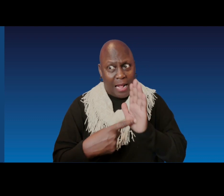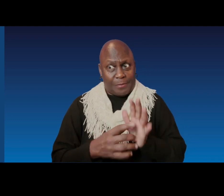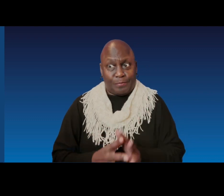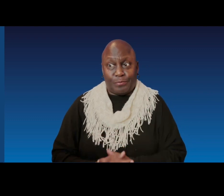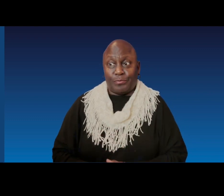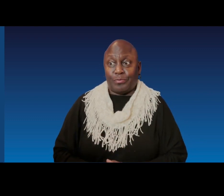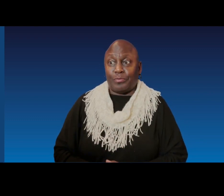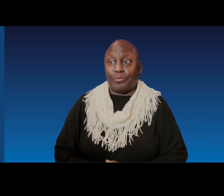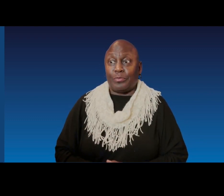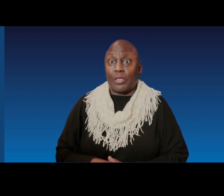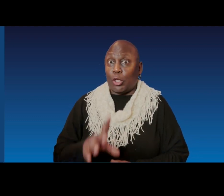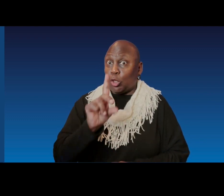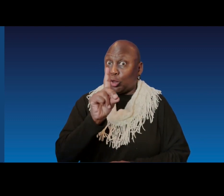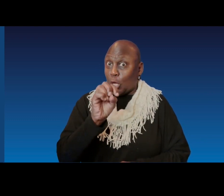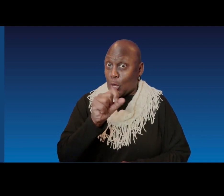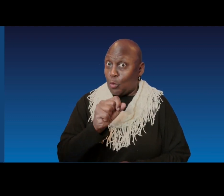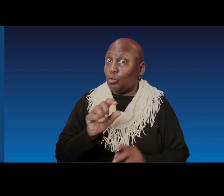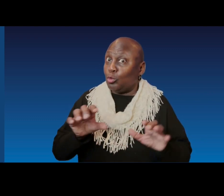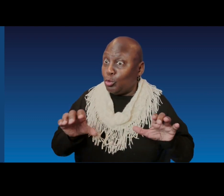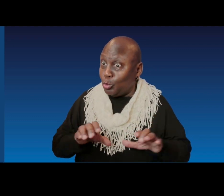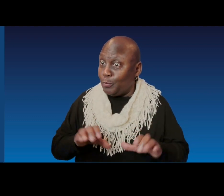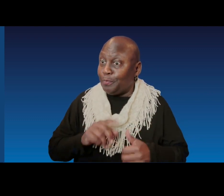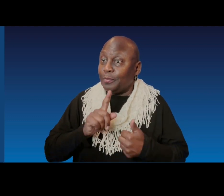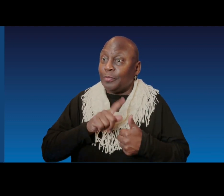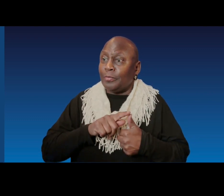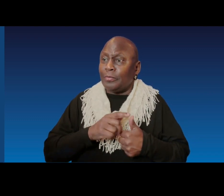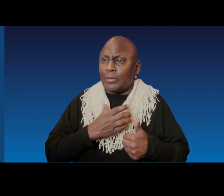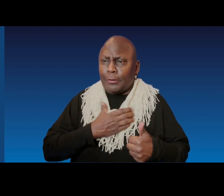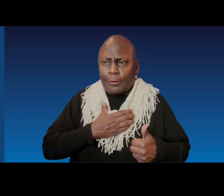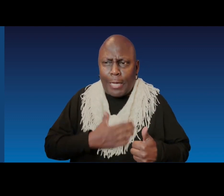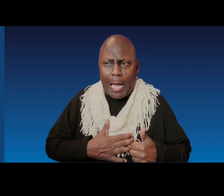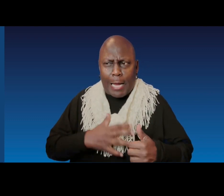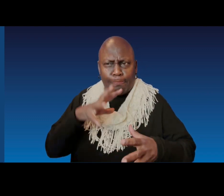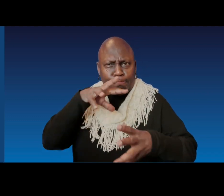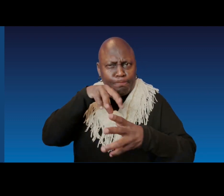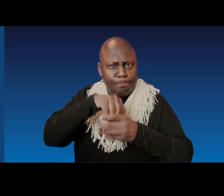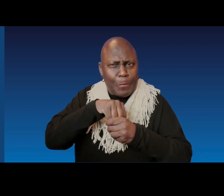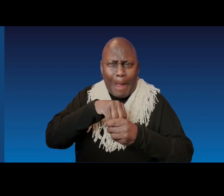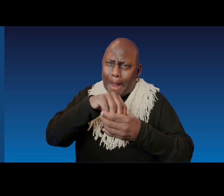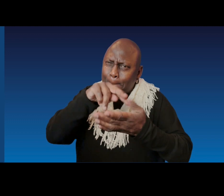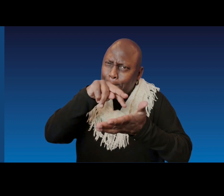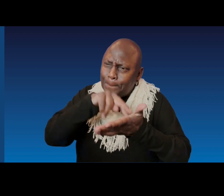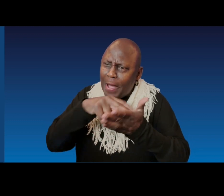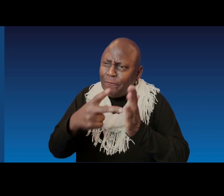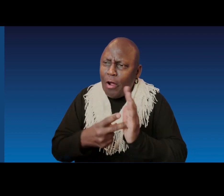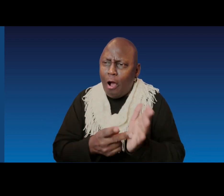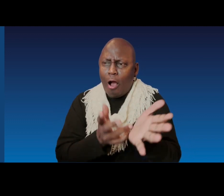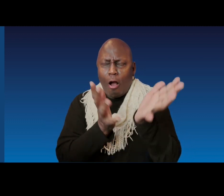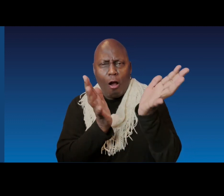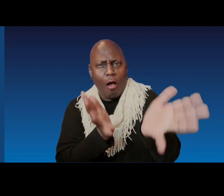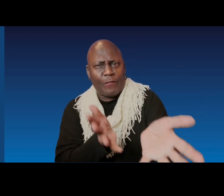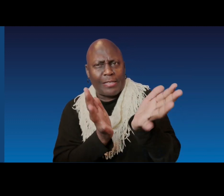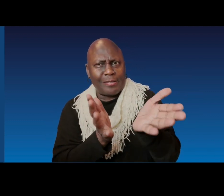Modeling. Here are a few "do's". Have the desire to engage in meaningful conversations on relevant